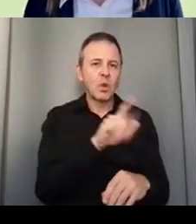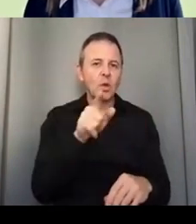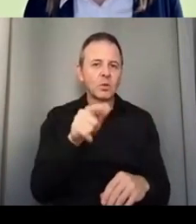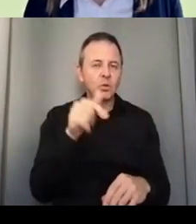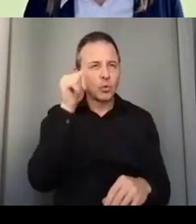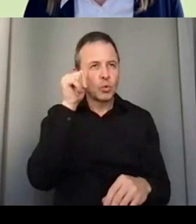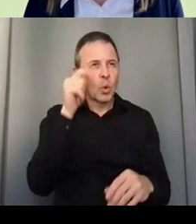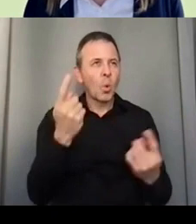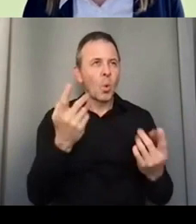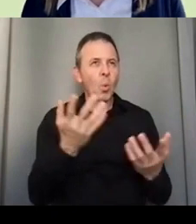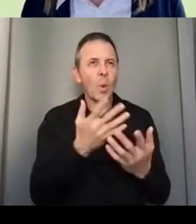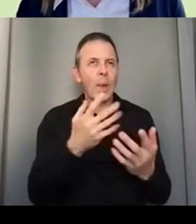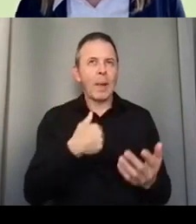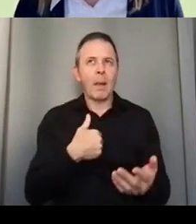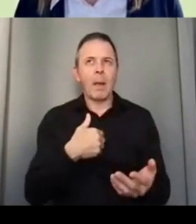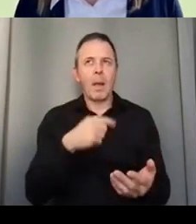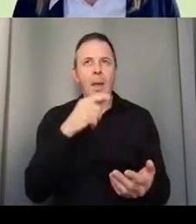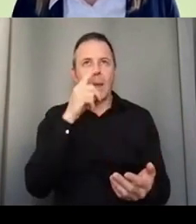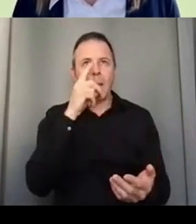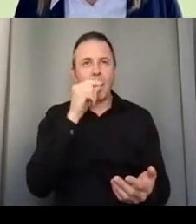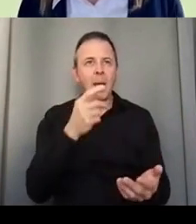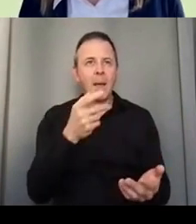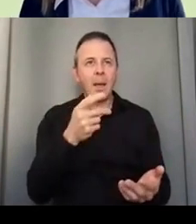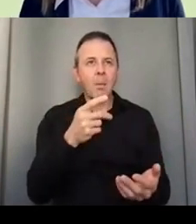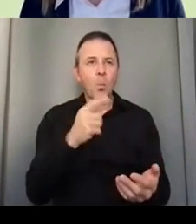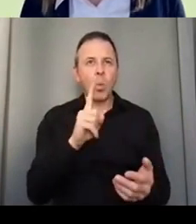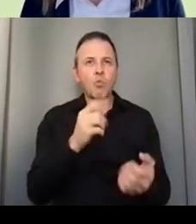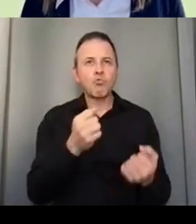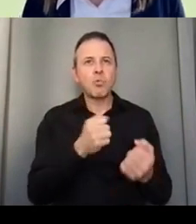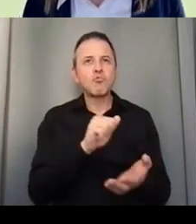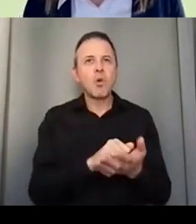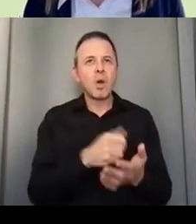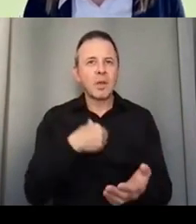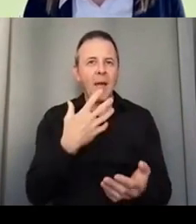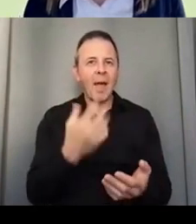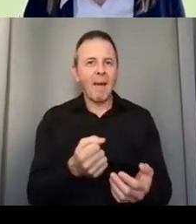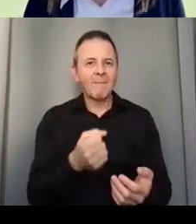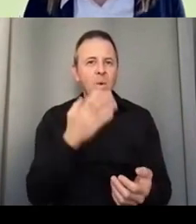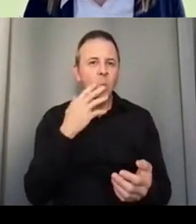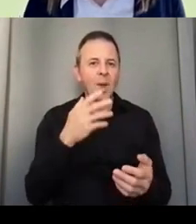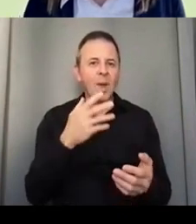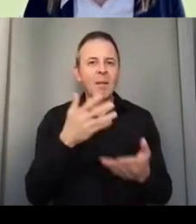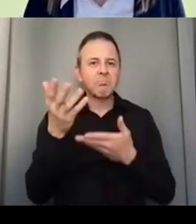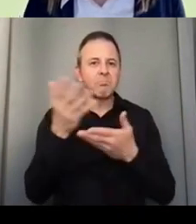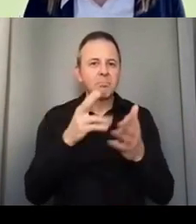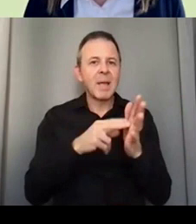when your family is accessing the NDIS some things are family business and some